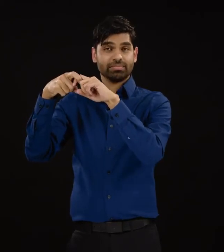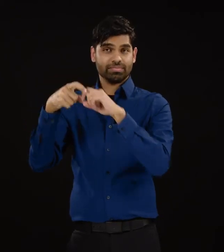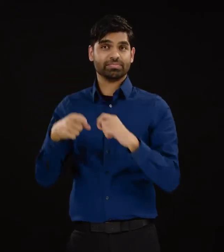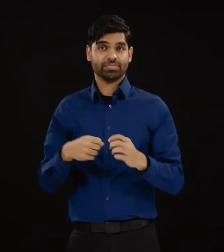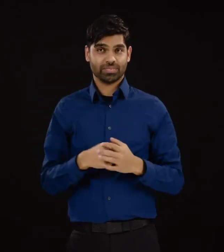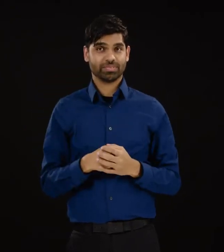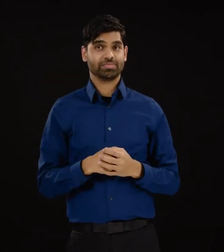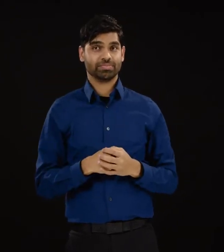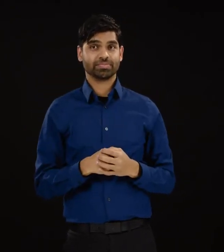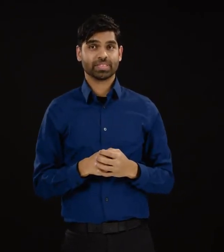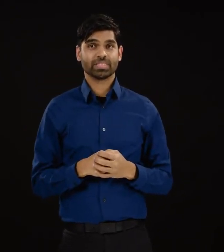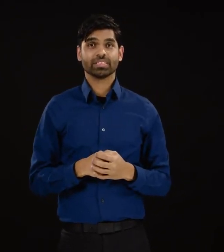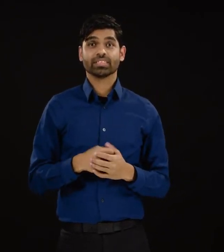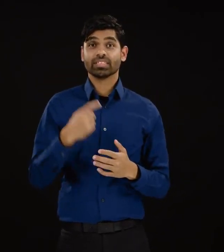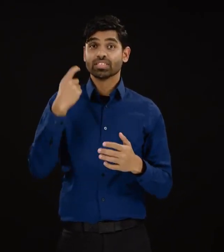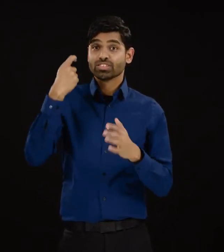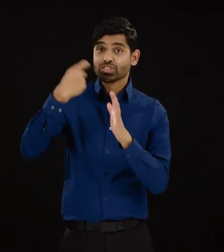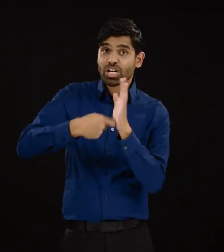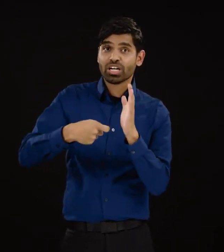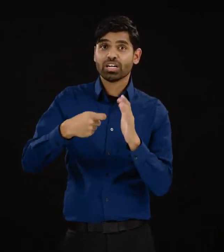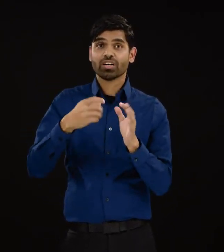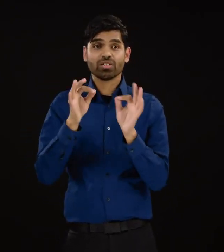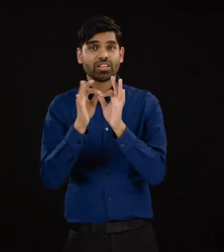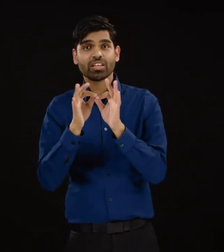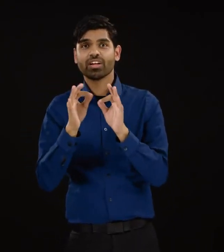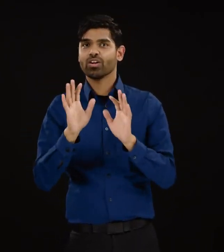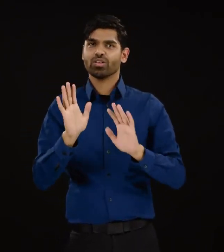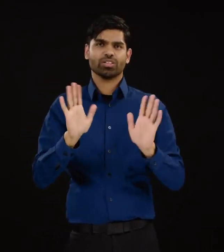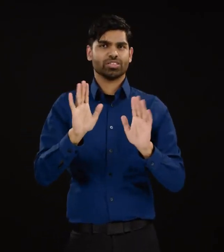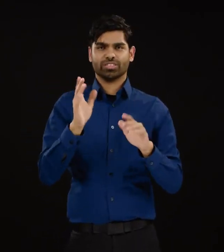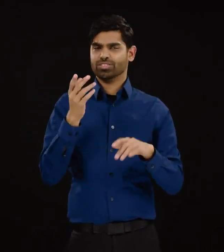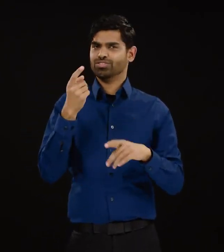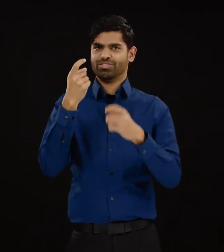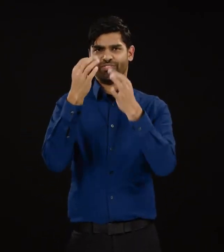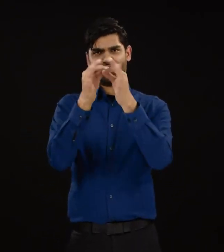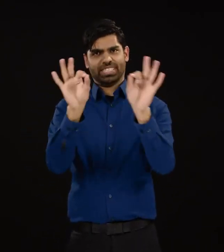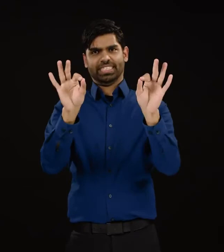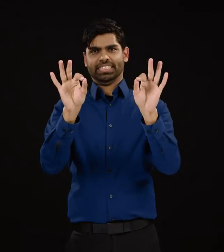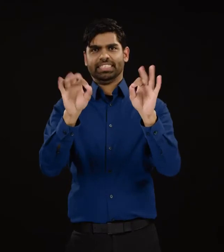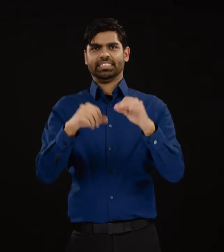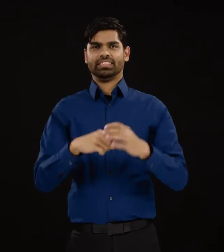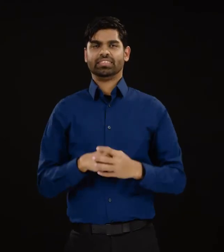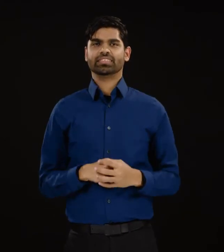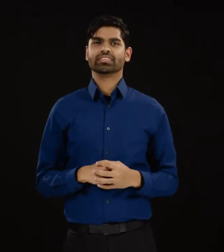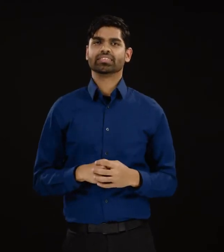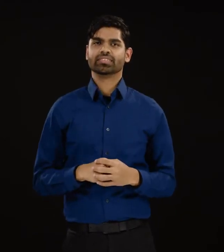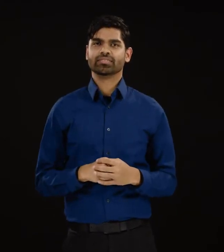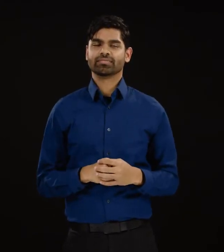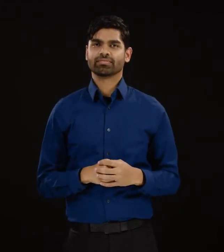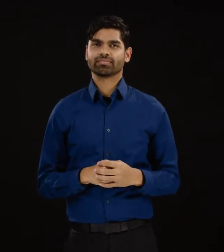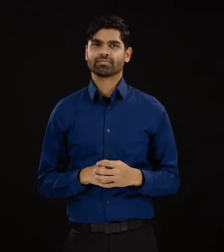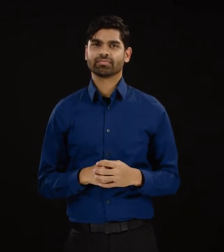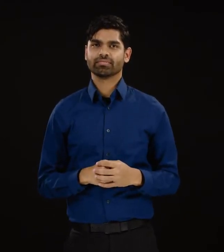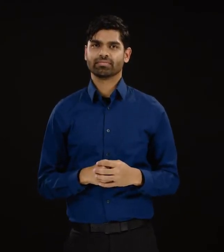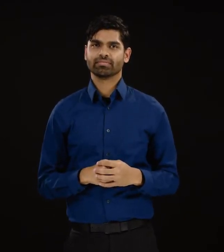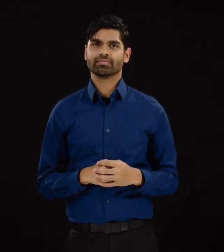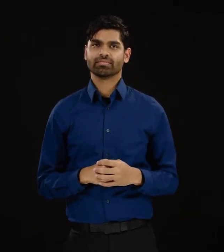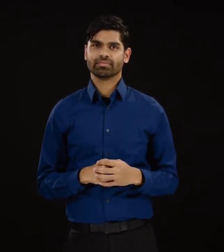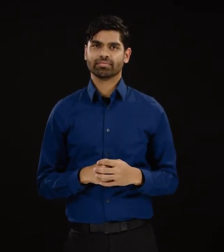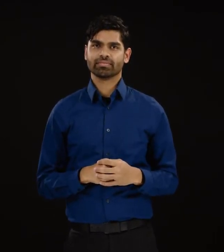to "top up" and retain their prepaid balance. To have their phone unlocked by their service provider free of charge, upon request.